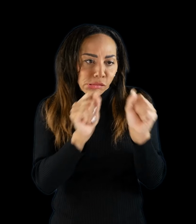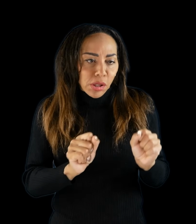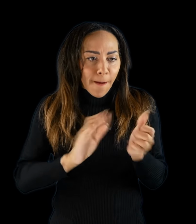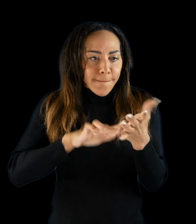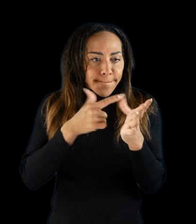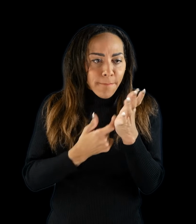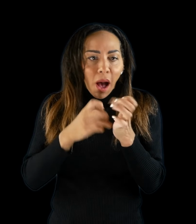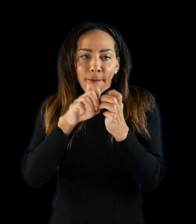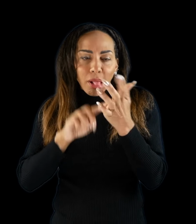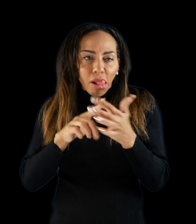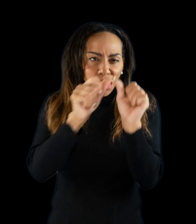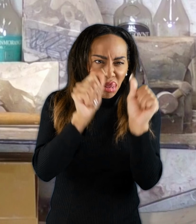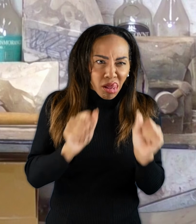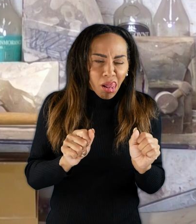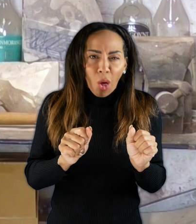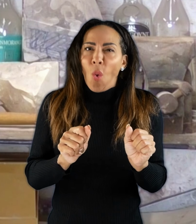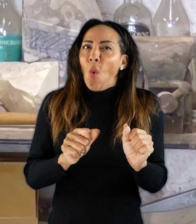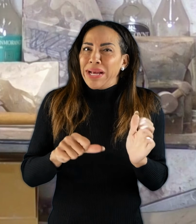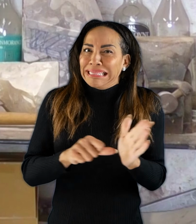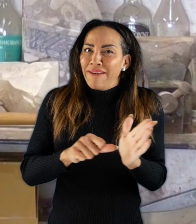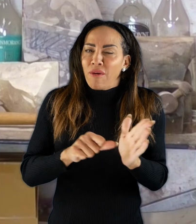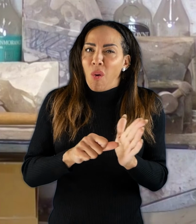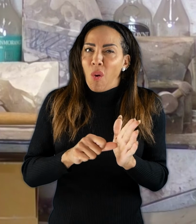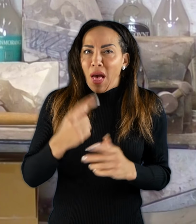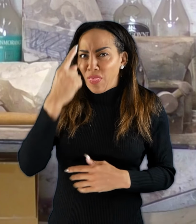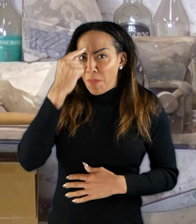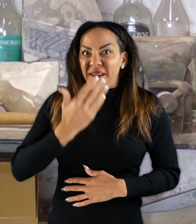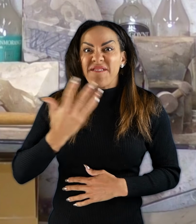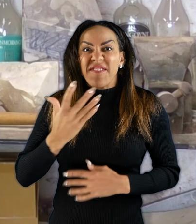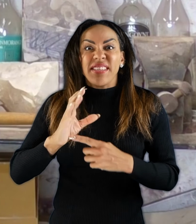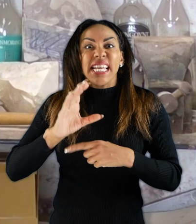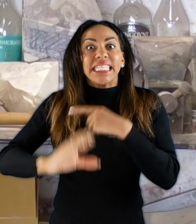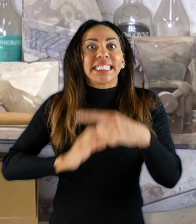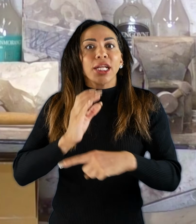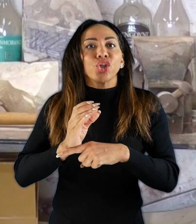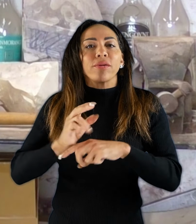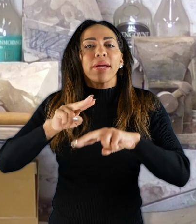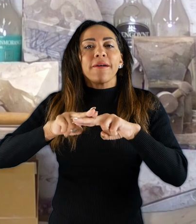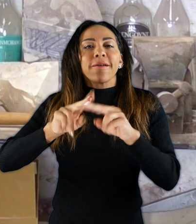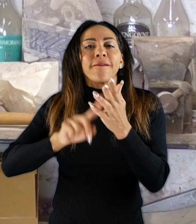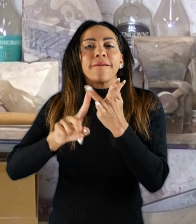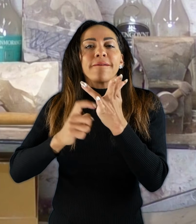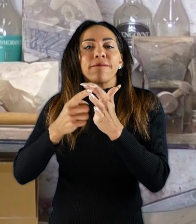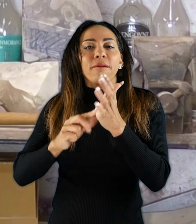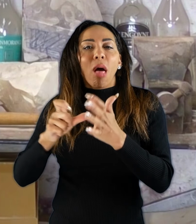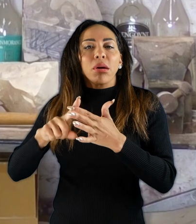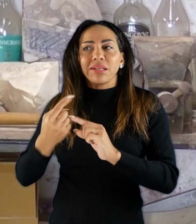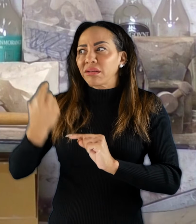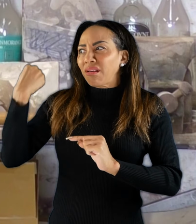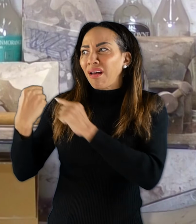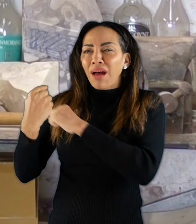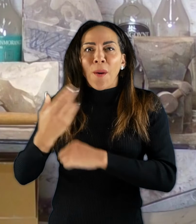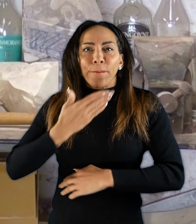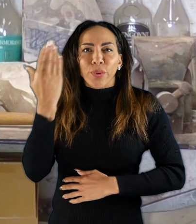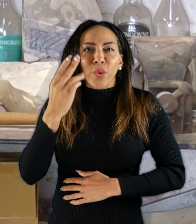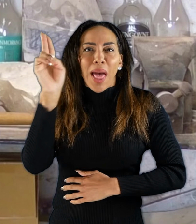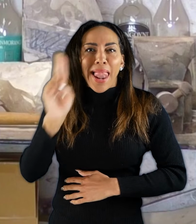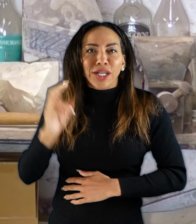I just thought back to 15th century Florence and no electric light, no power tools, nothing.